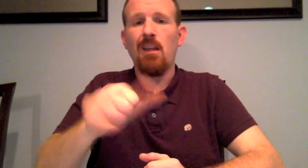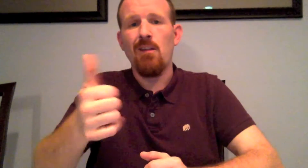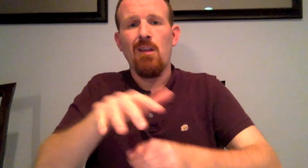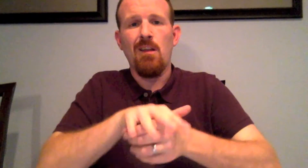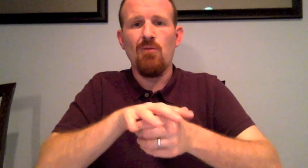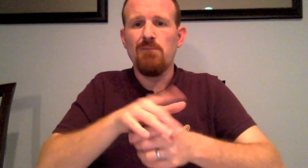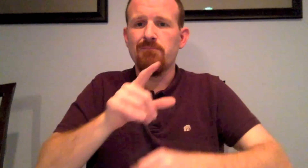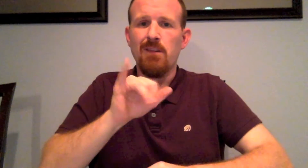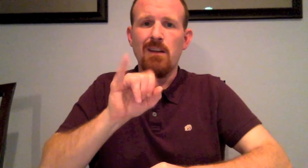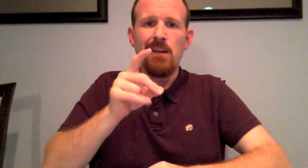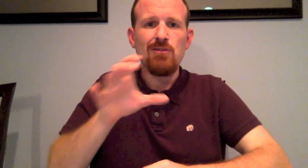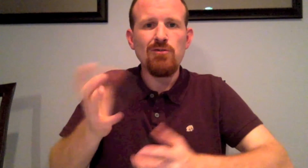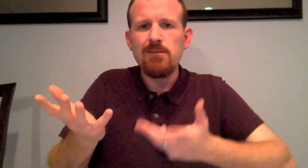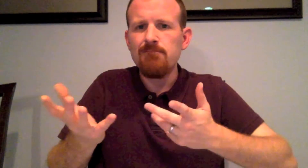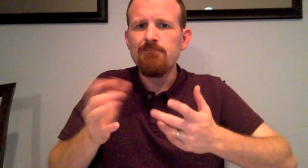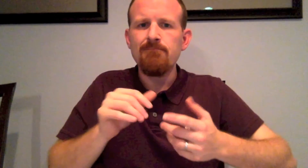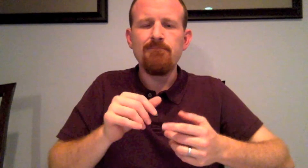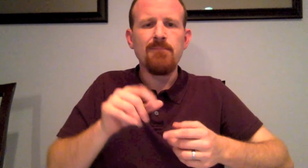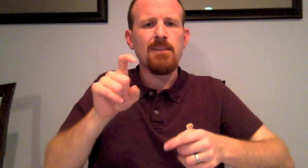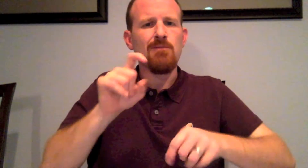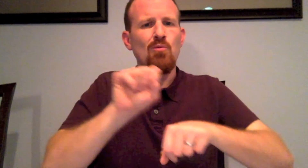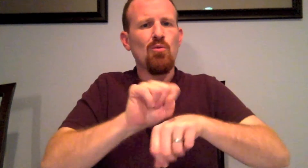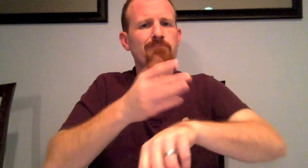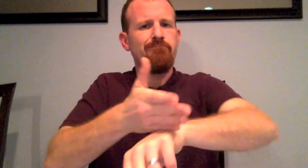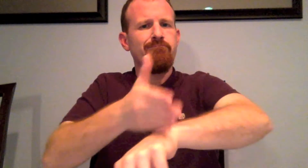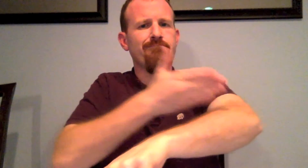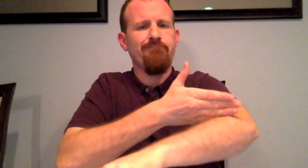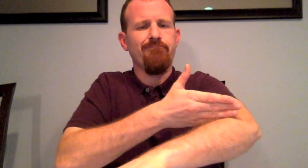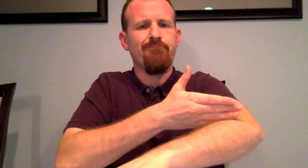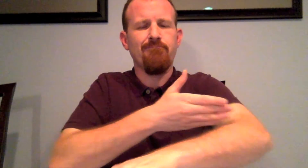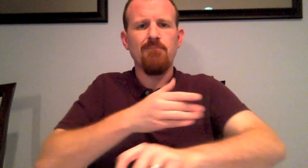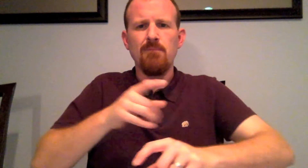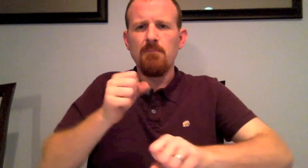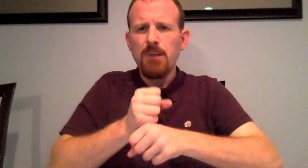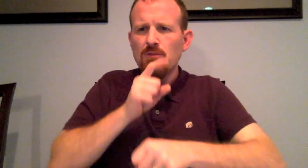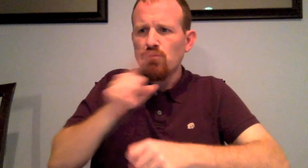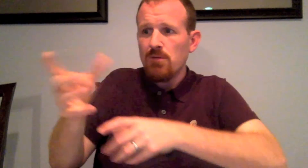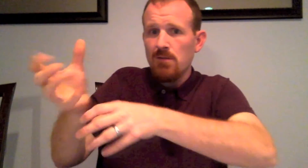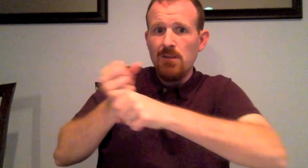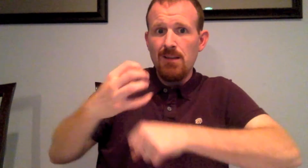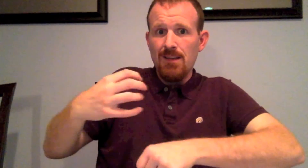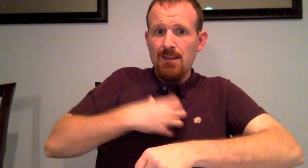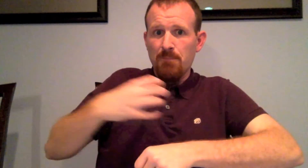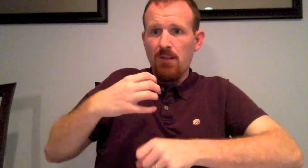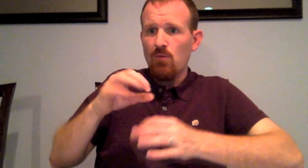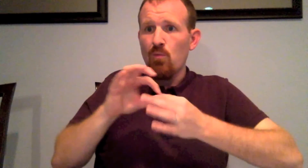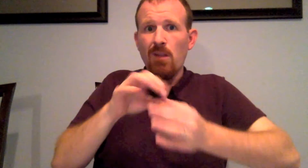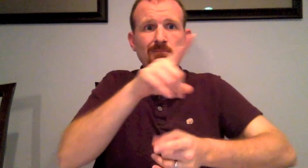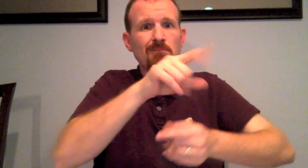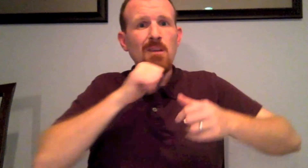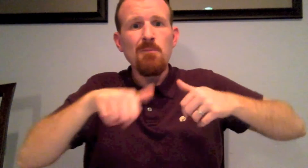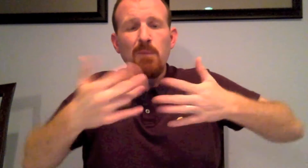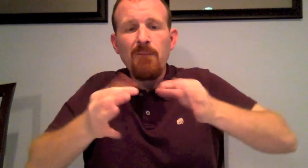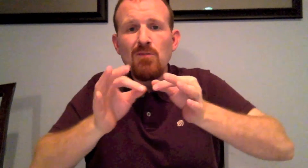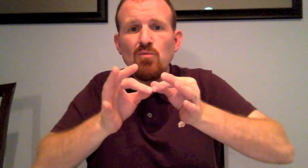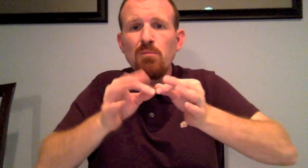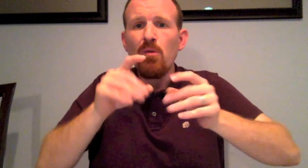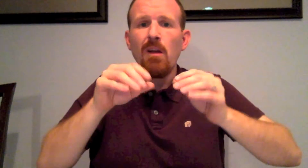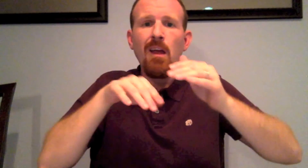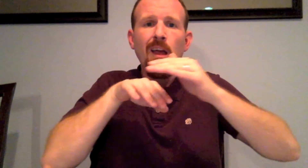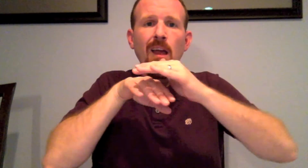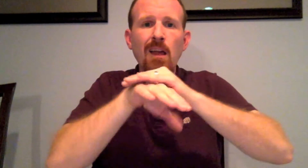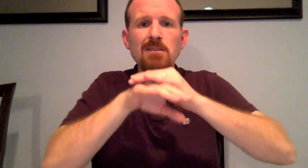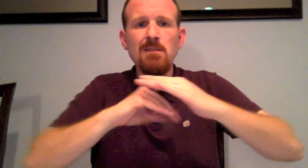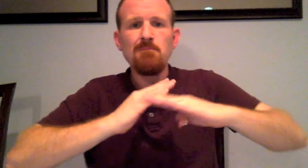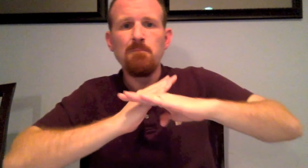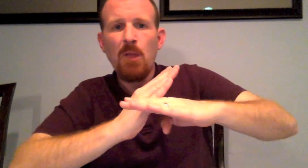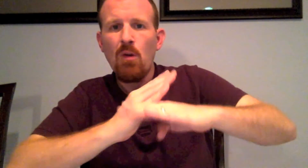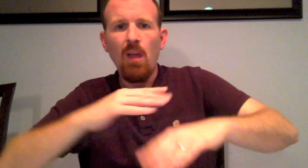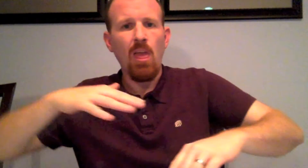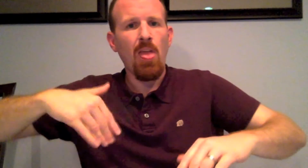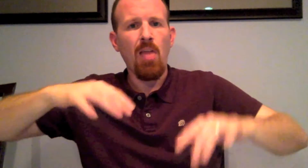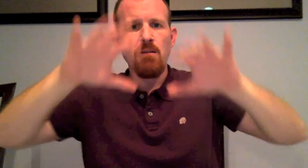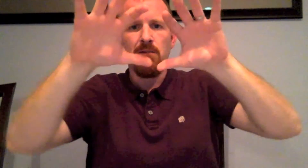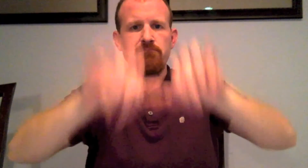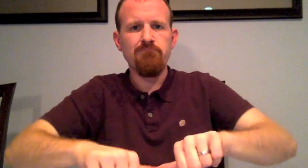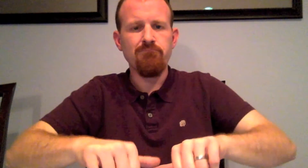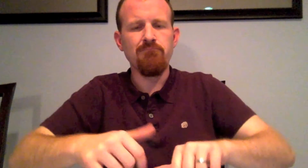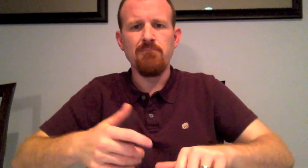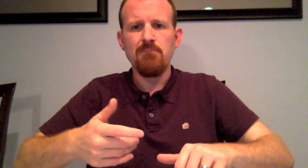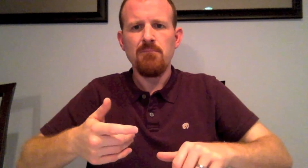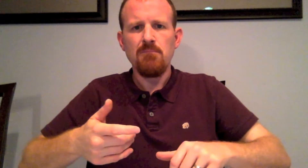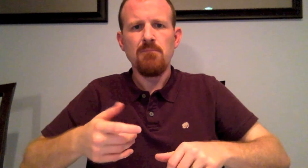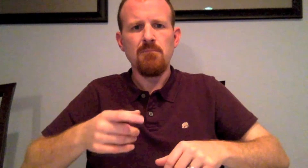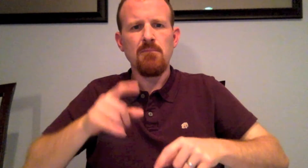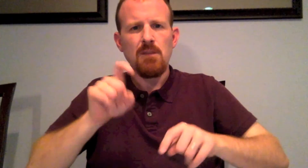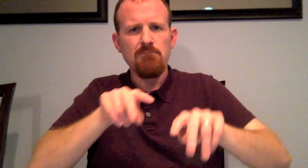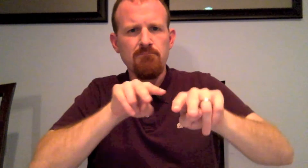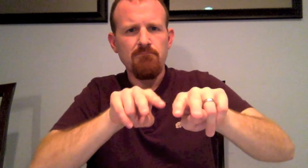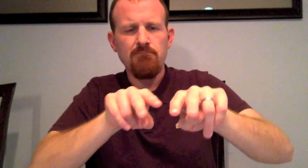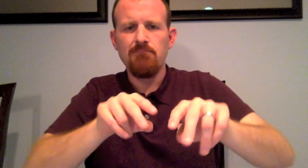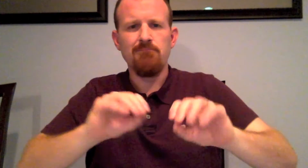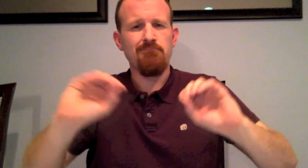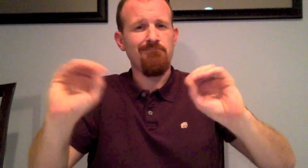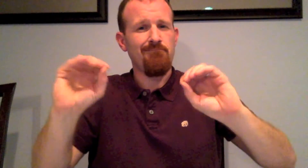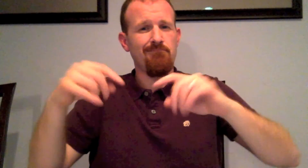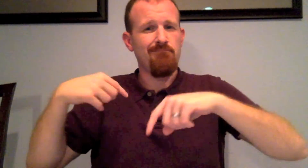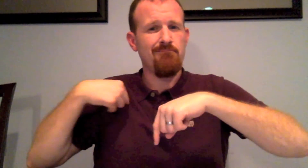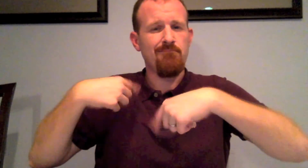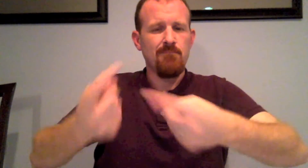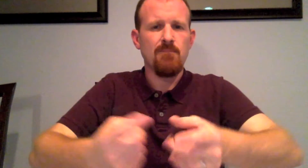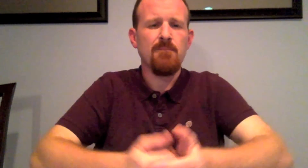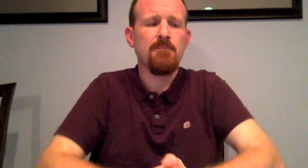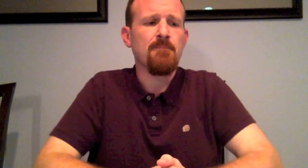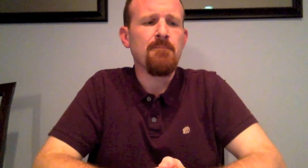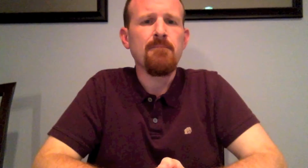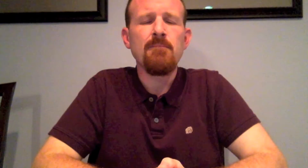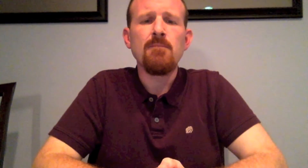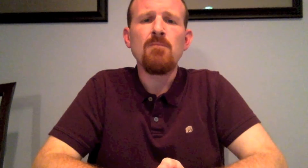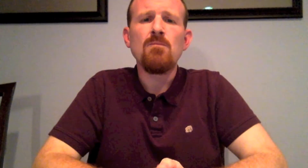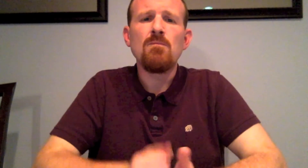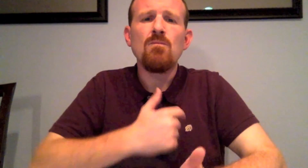when requested or access barriers not being removed have not been addressed and this has been occurring for a long time.